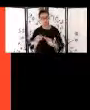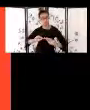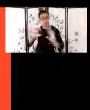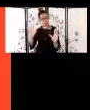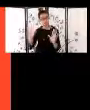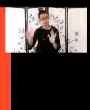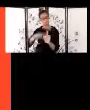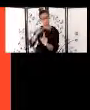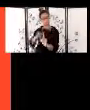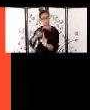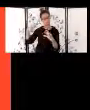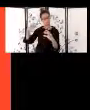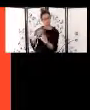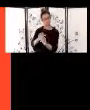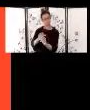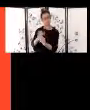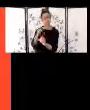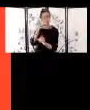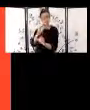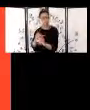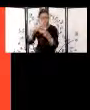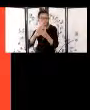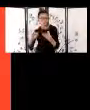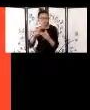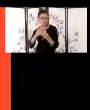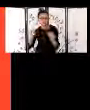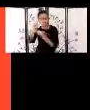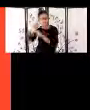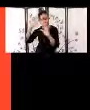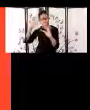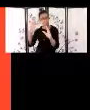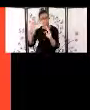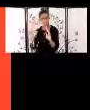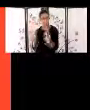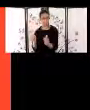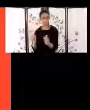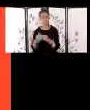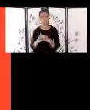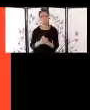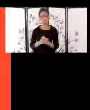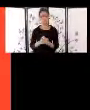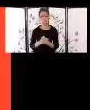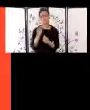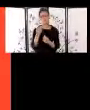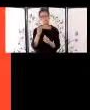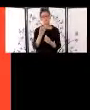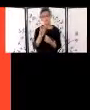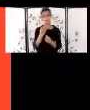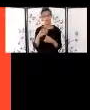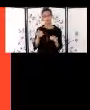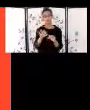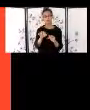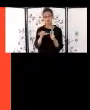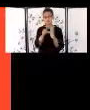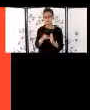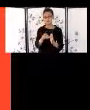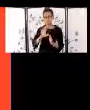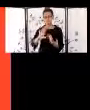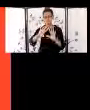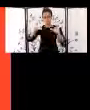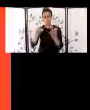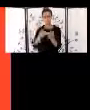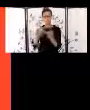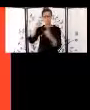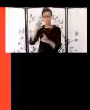through line that connects all these pieces together to the overall goals of the program.